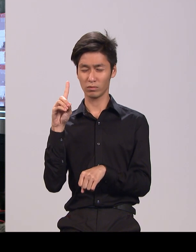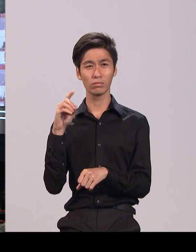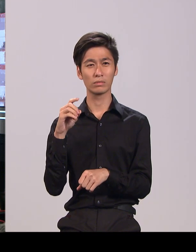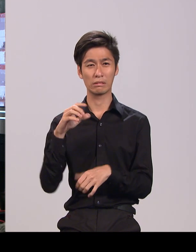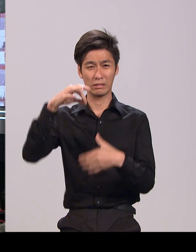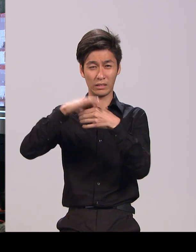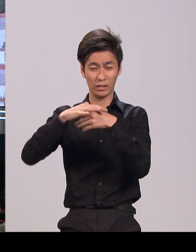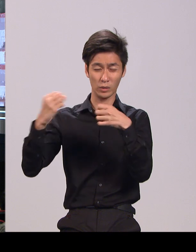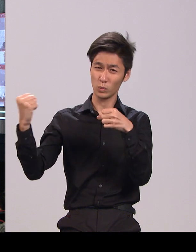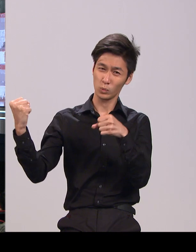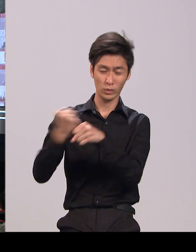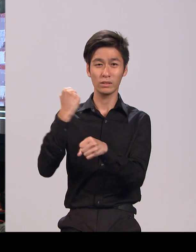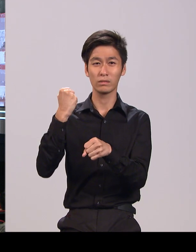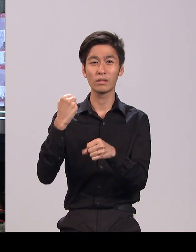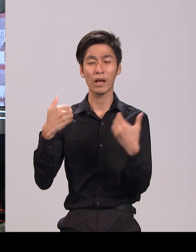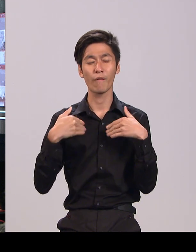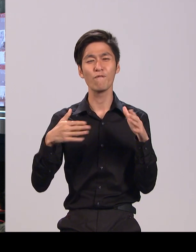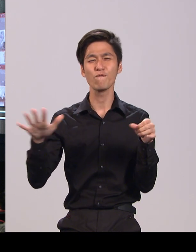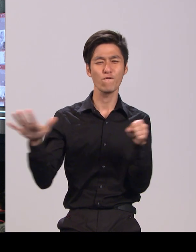And again, we have a full agenda ahead.